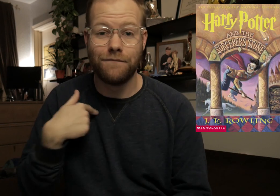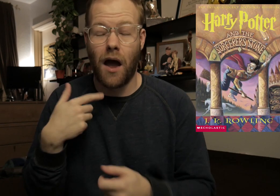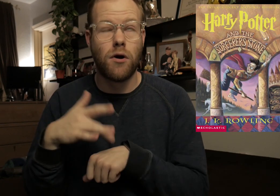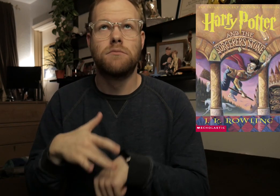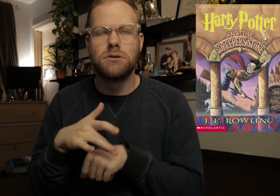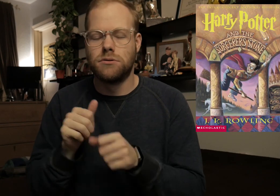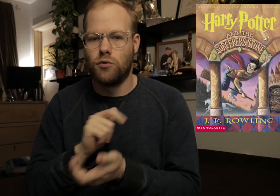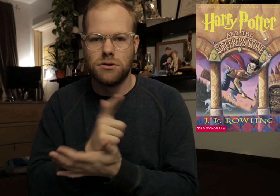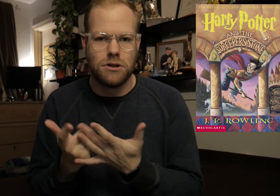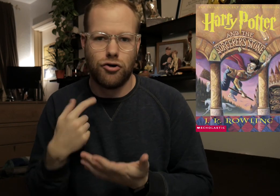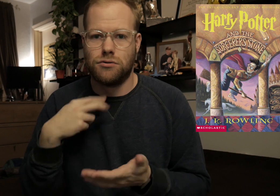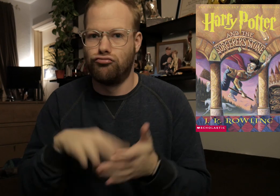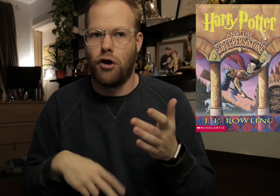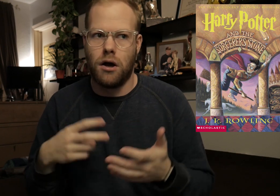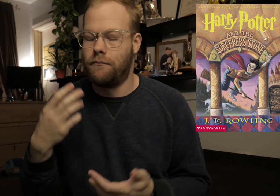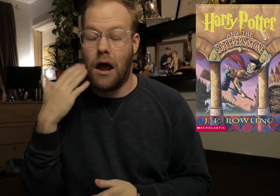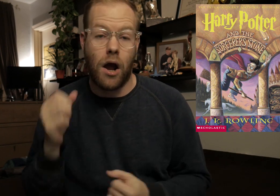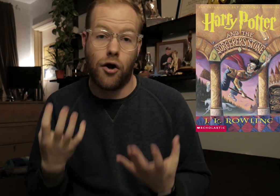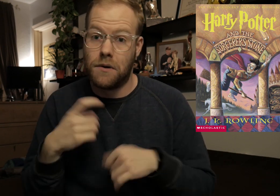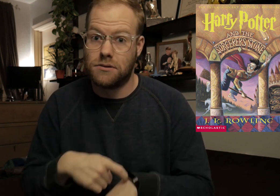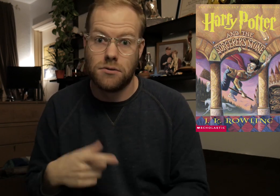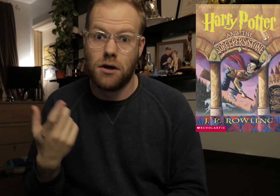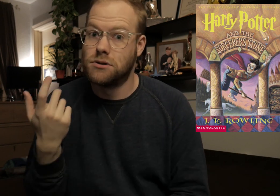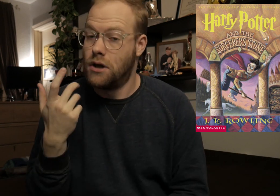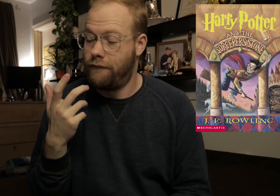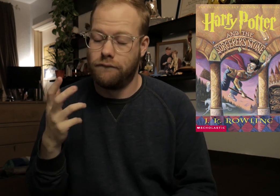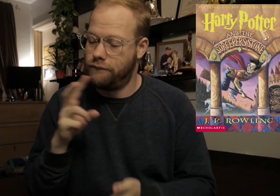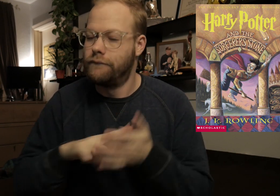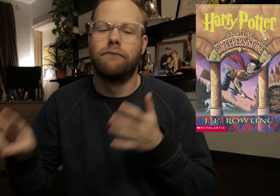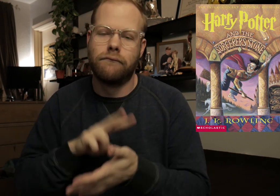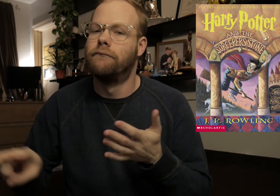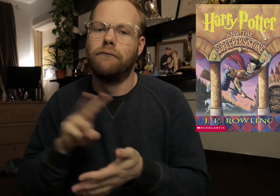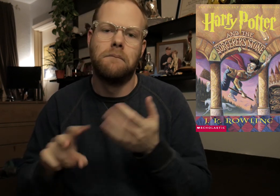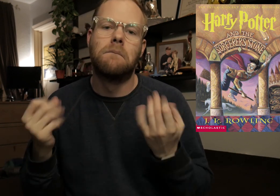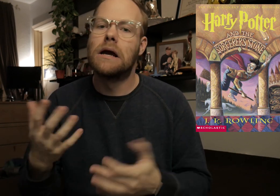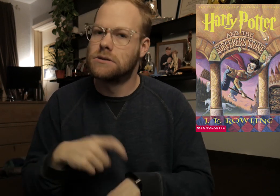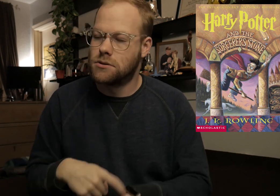I was obsessed with the series, I read them I don't know how many times. I've read them many times.